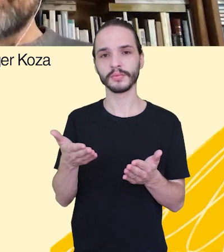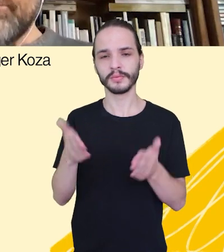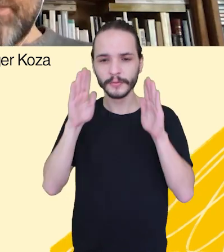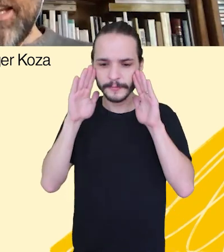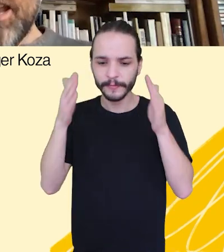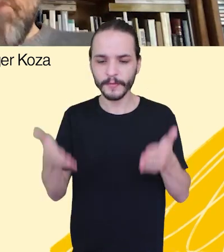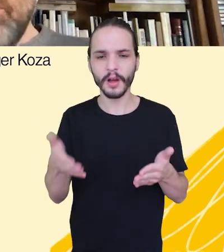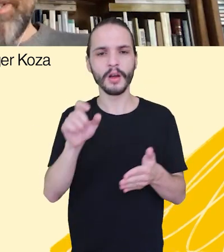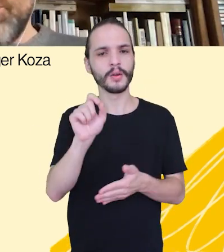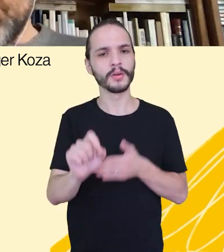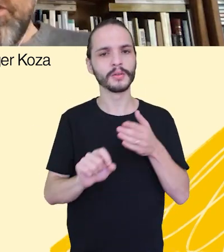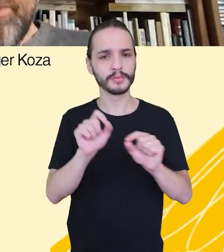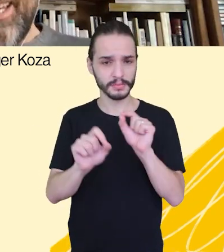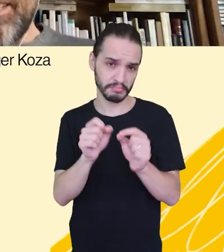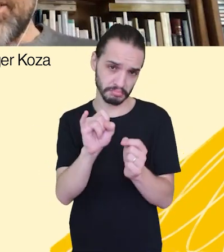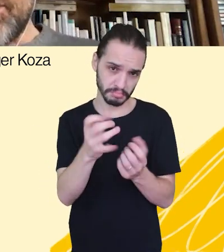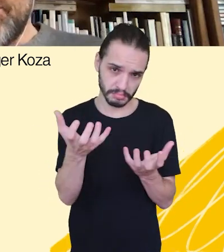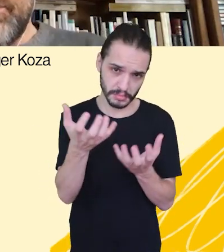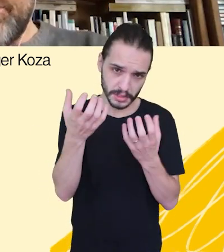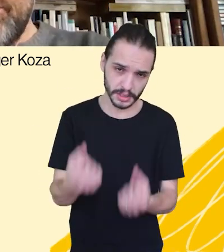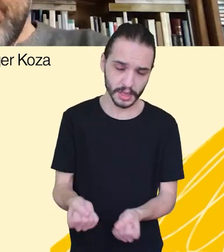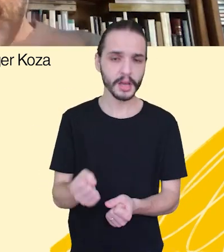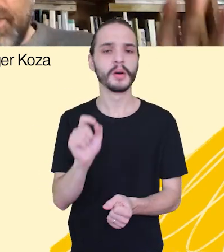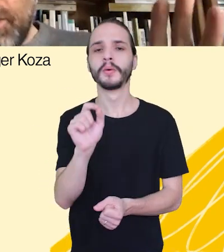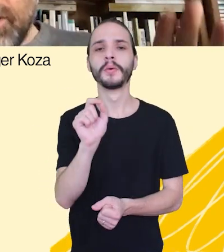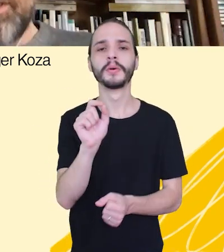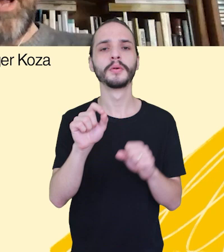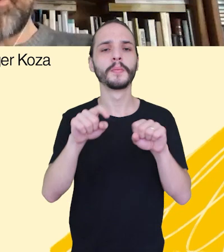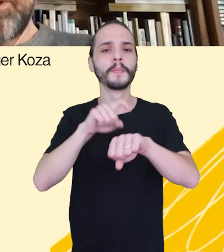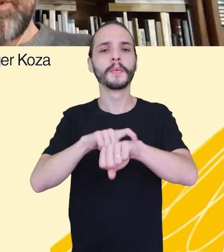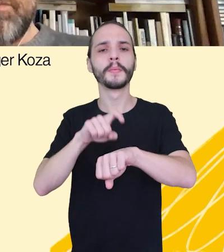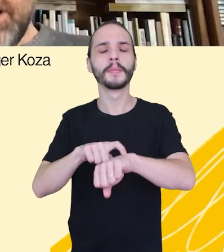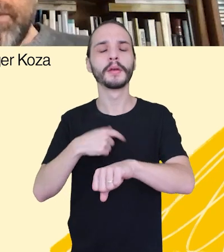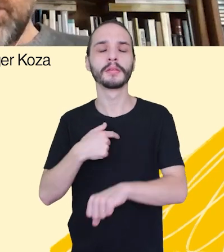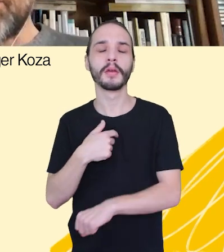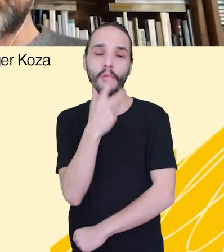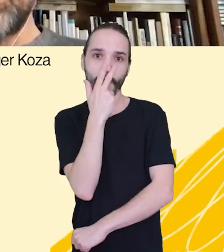in a moment which for me is marvelous. Absolutely marvelous.